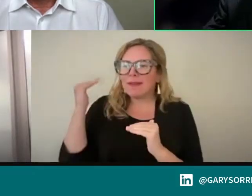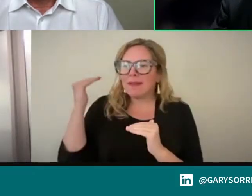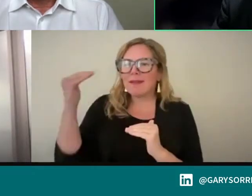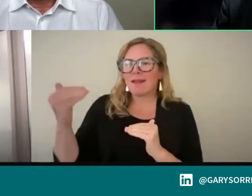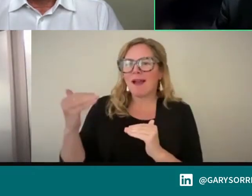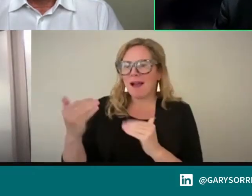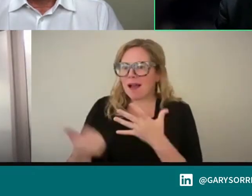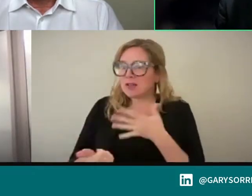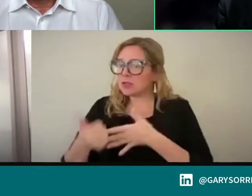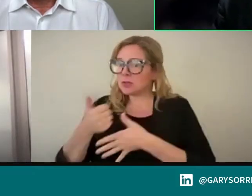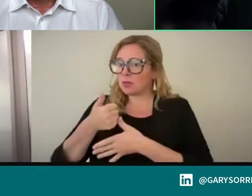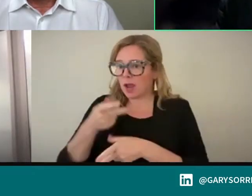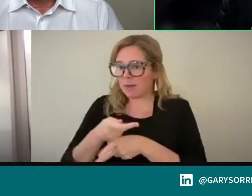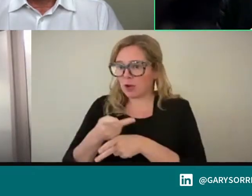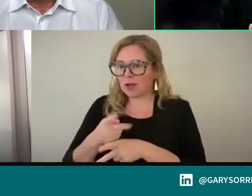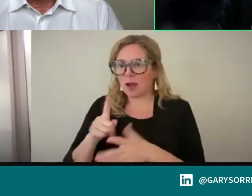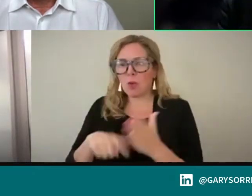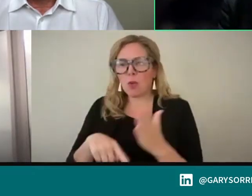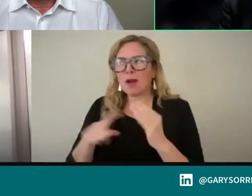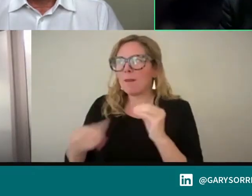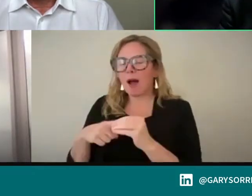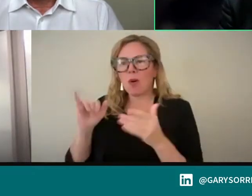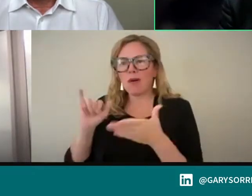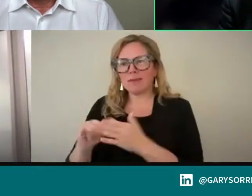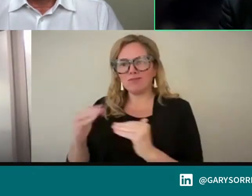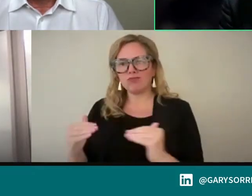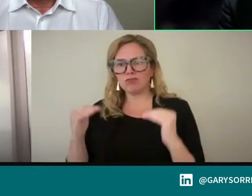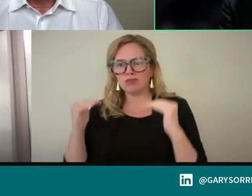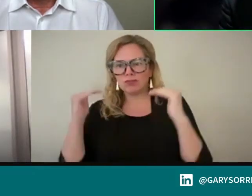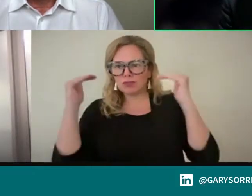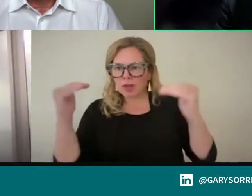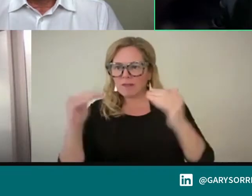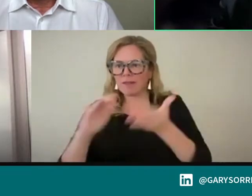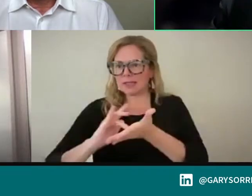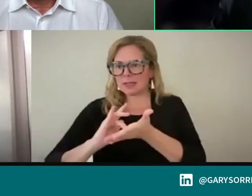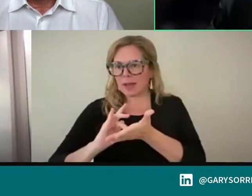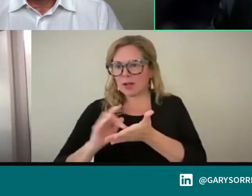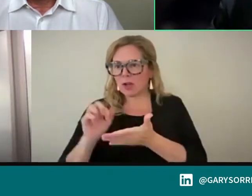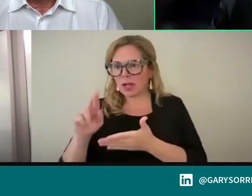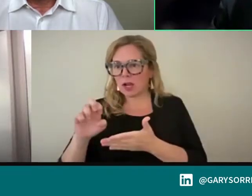medical care? And this is how they can assess a patient that presents, in a rural facility.